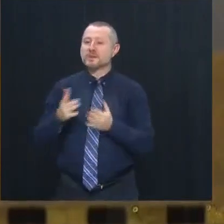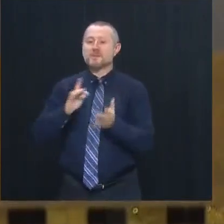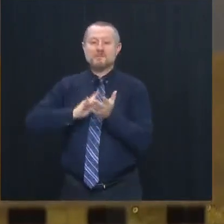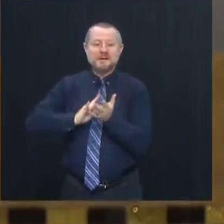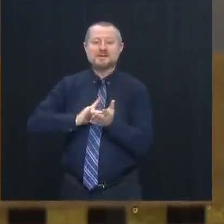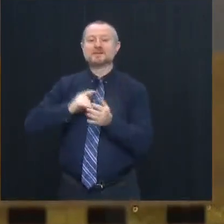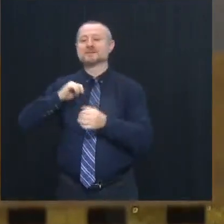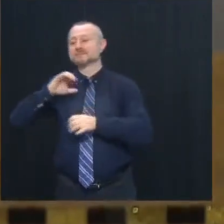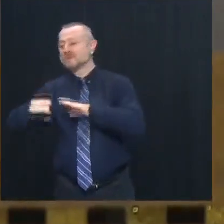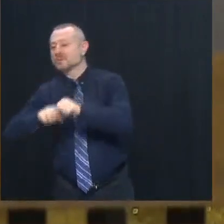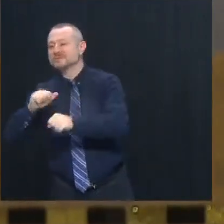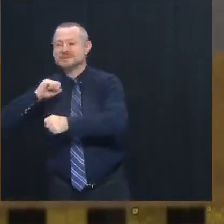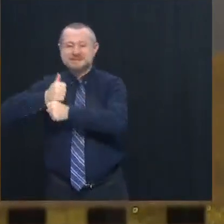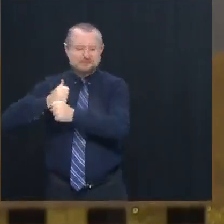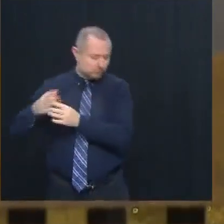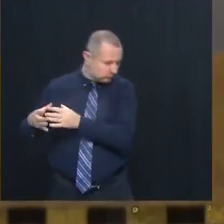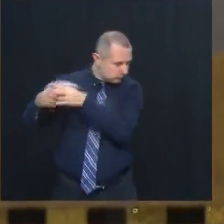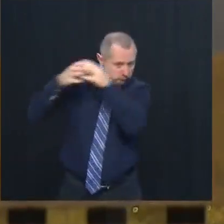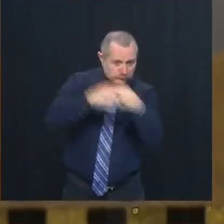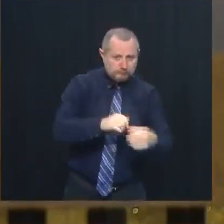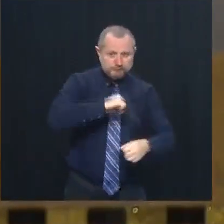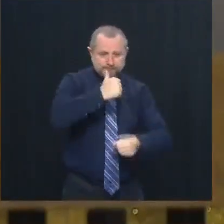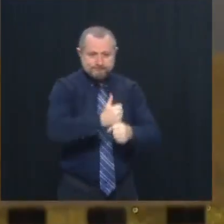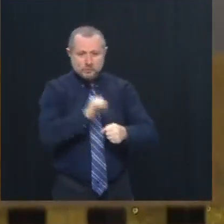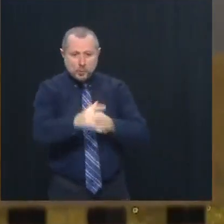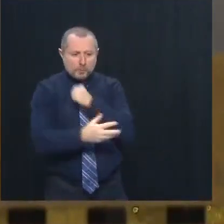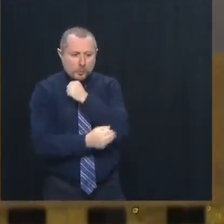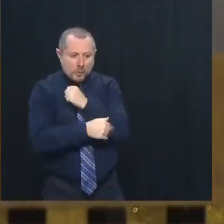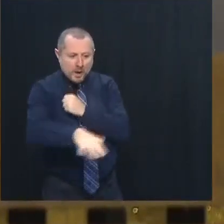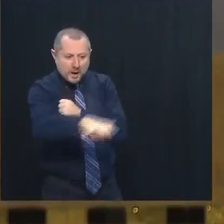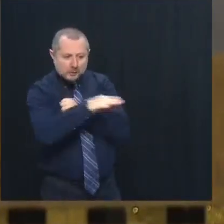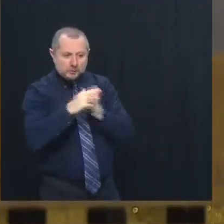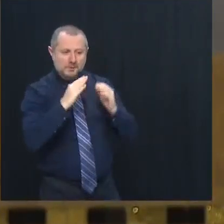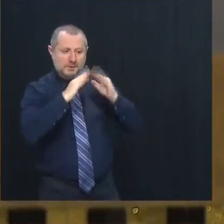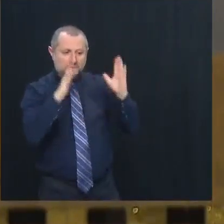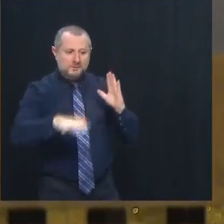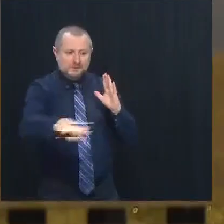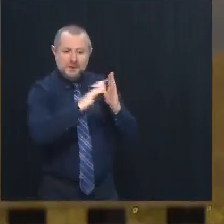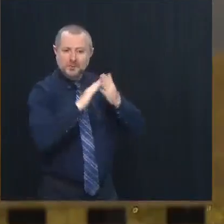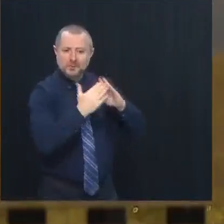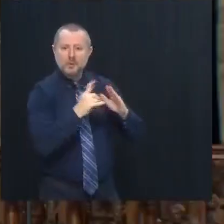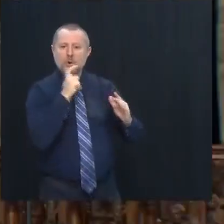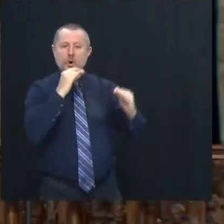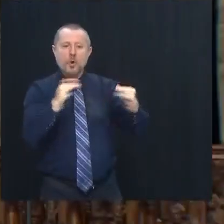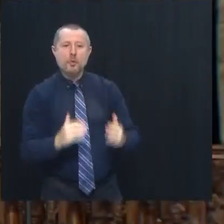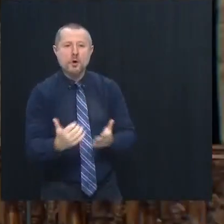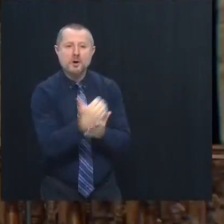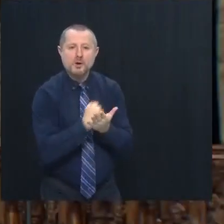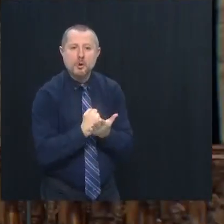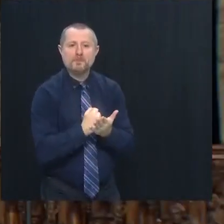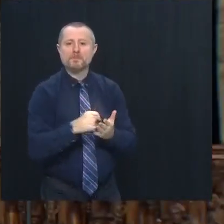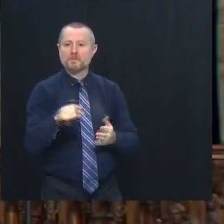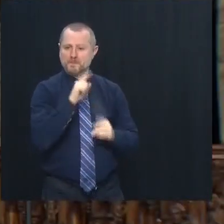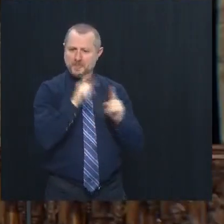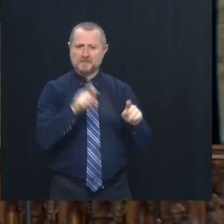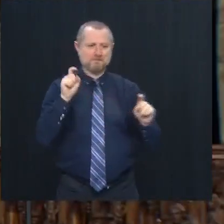THE COMMUNITY TRUSTS TO DISTRIBUTE THE VACCINE. OUTREACH TEAMS GOING INTO PUBLIC